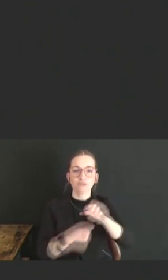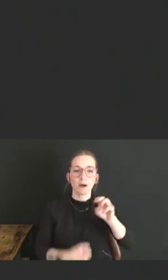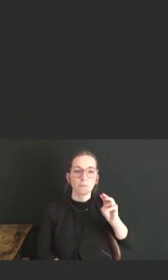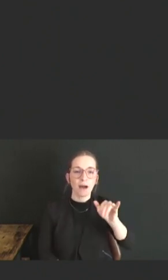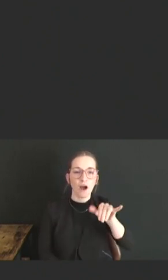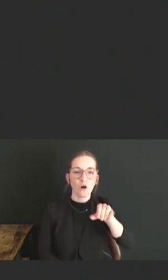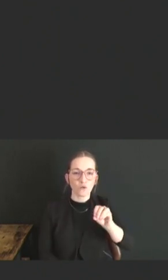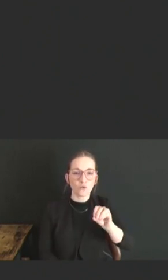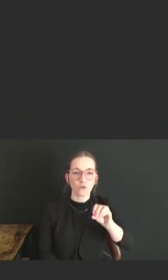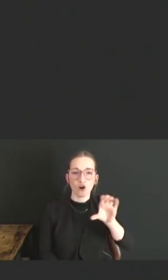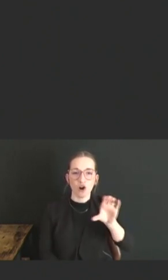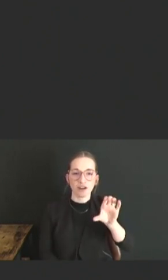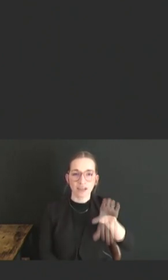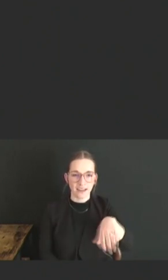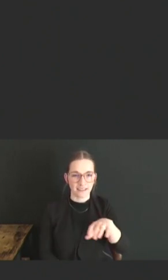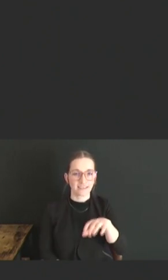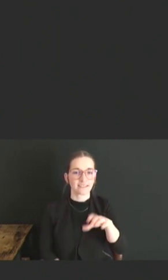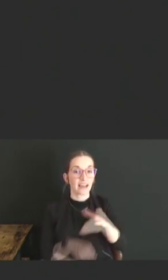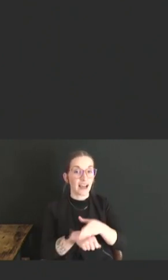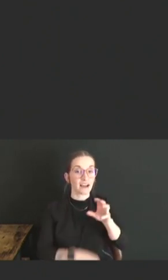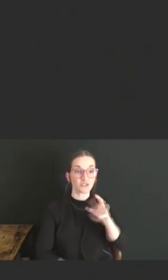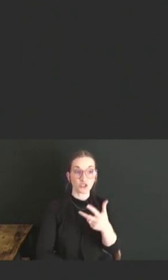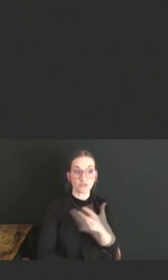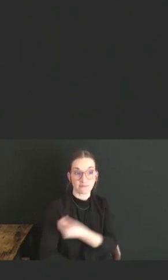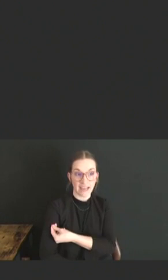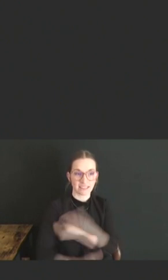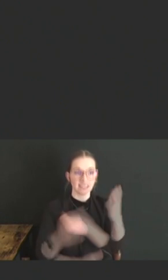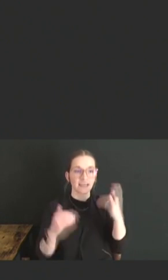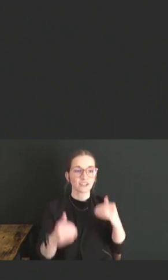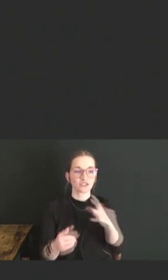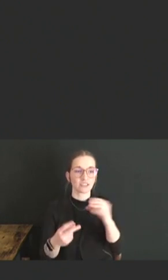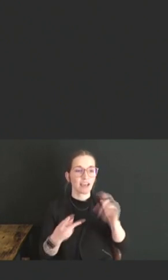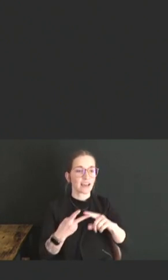findings from patients' self-reported symptoms and quality of life measures,